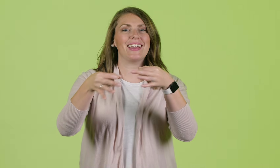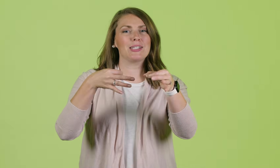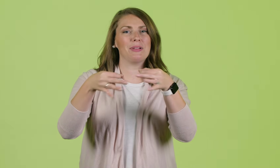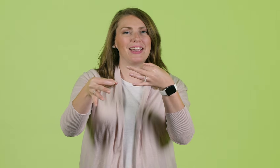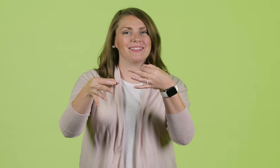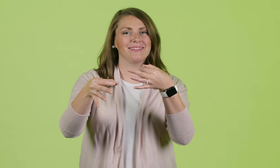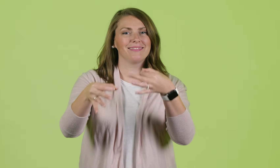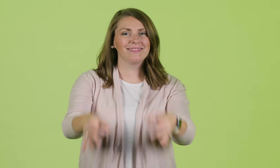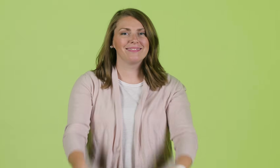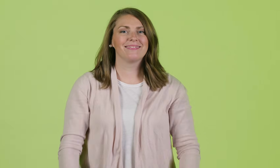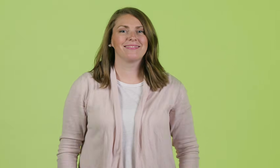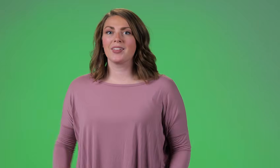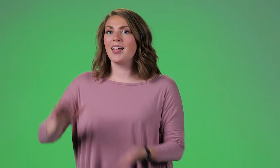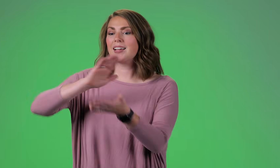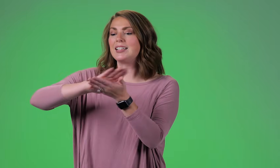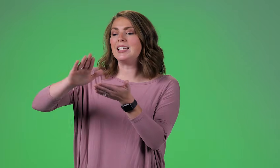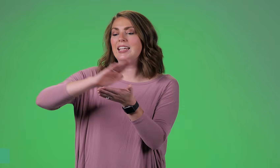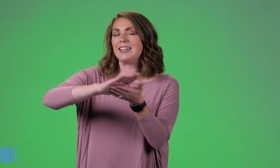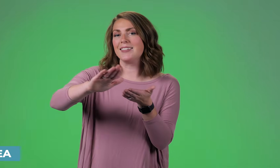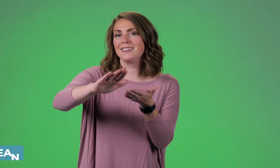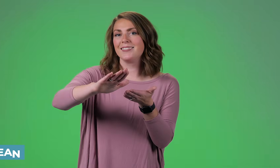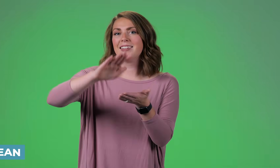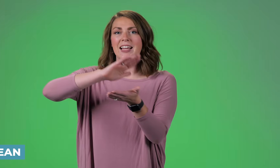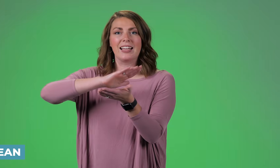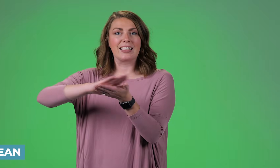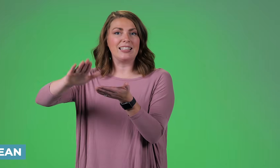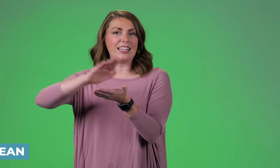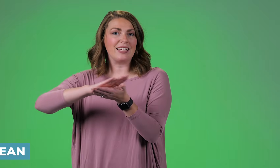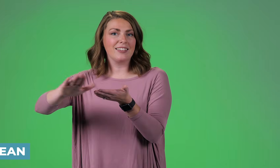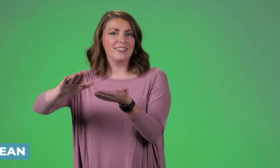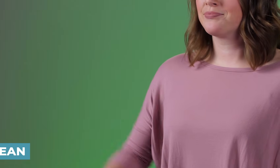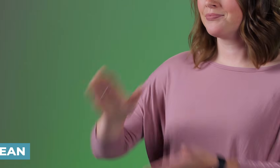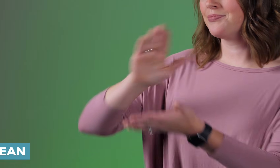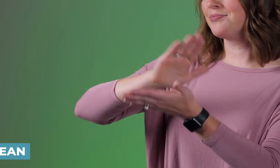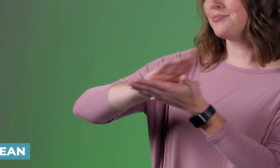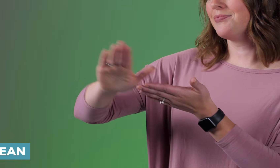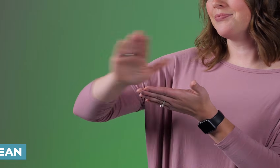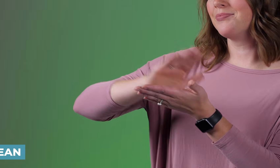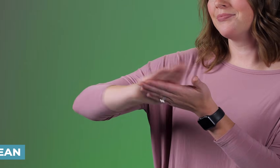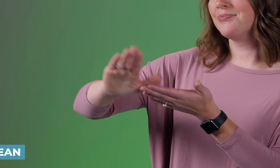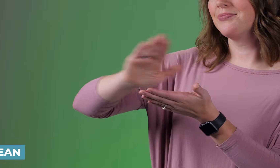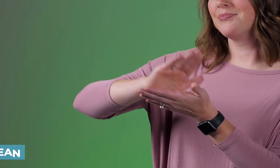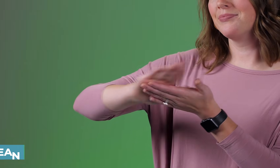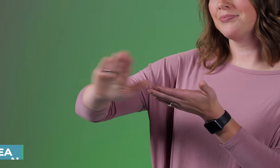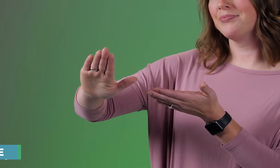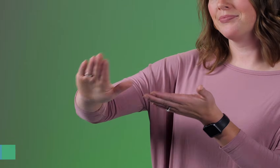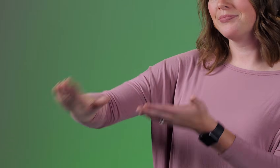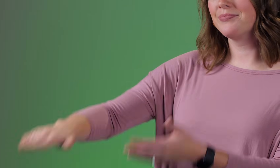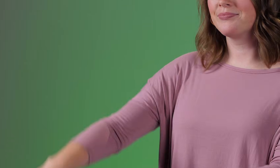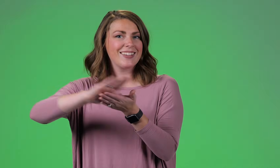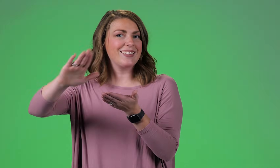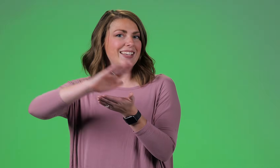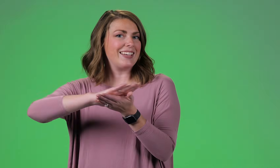'explain.' 'Clean, clean,' think of dusting something off 'clean.'